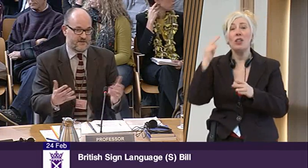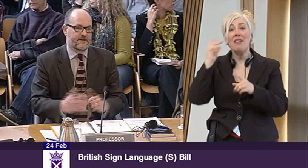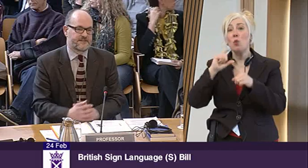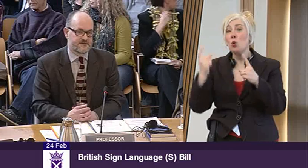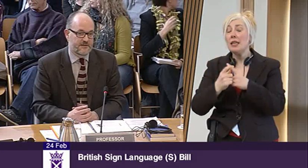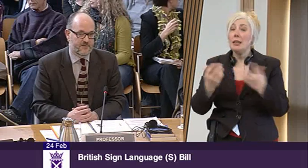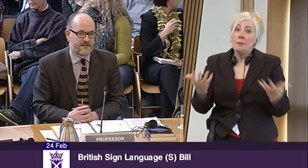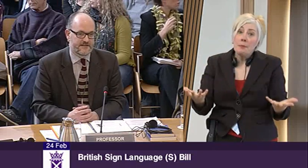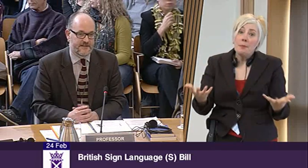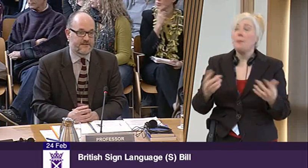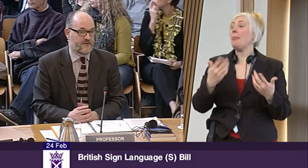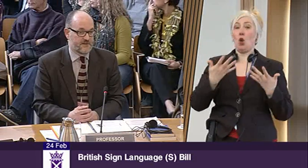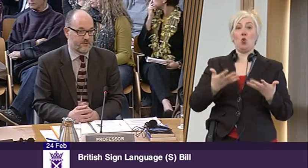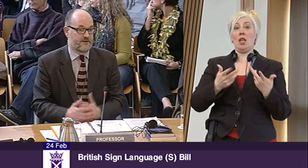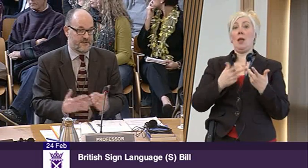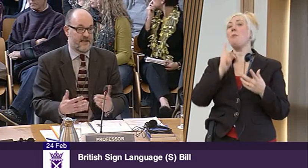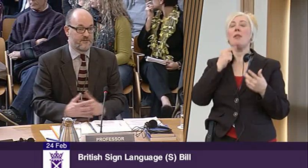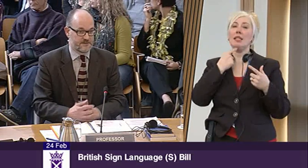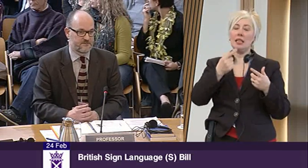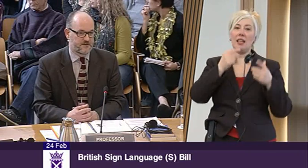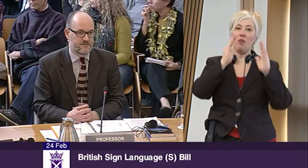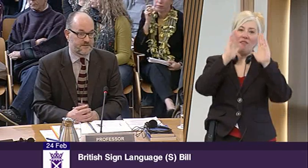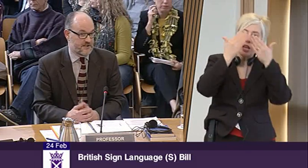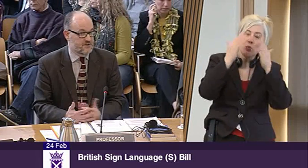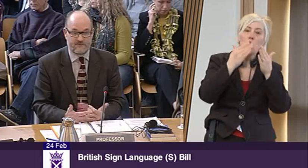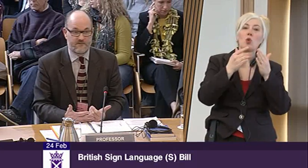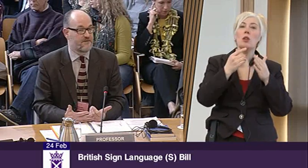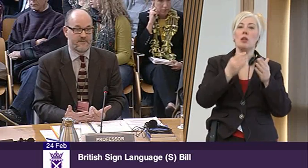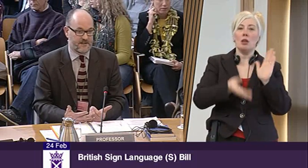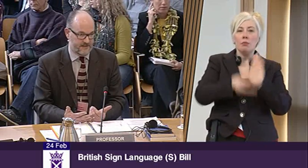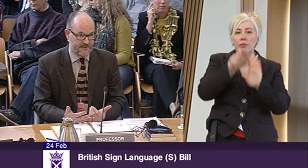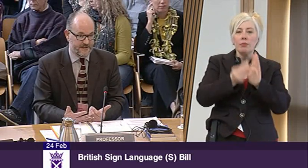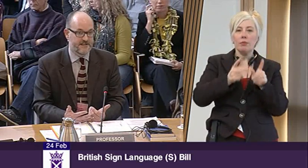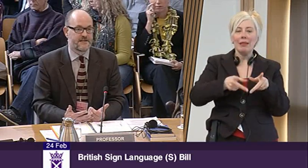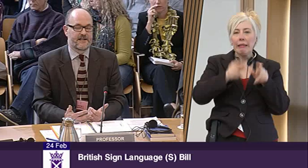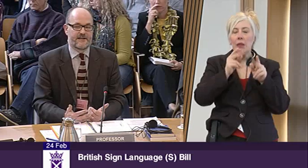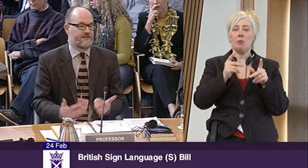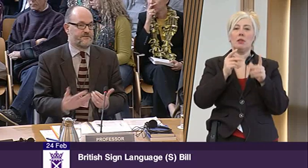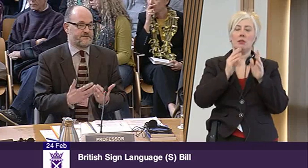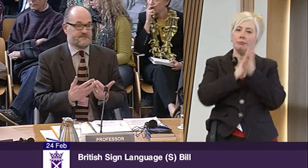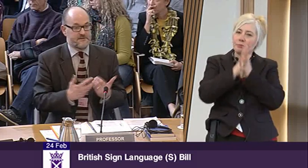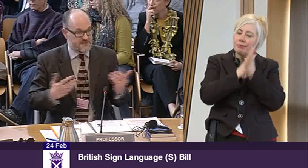As colleagues have said, the Facebook evidence from the community has shown clearly that,